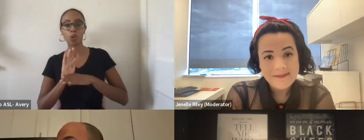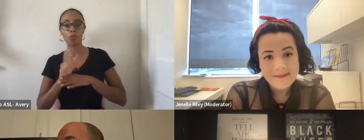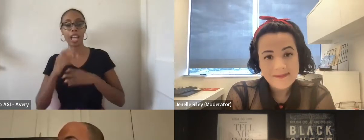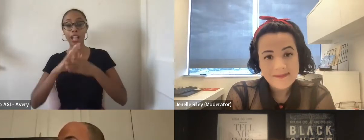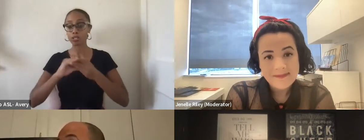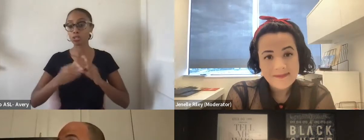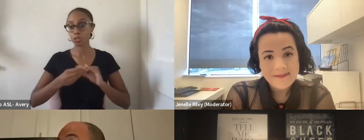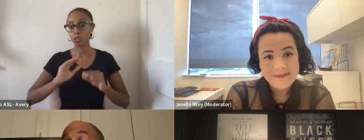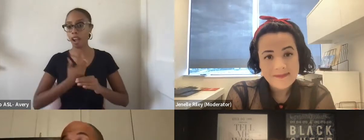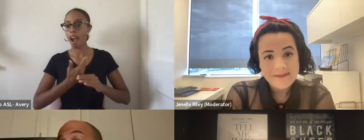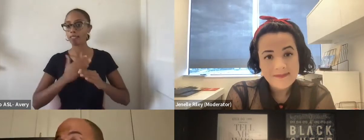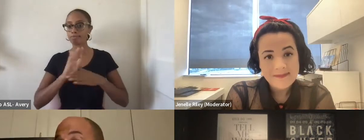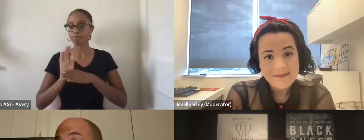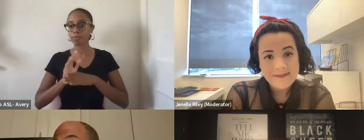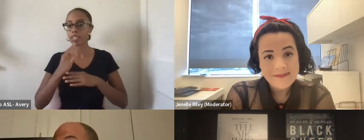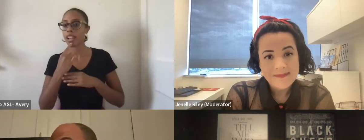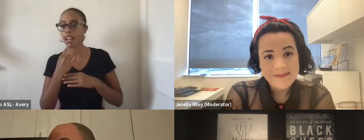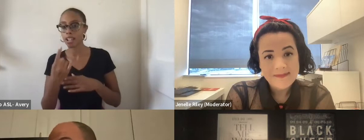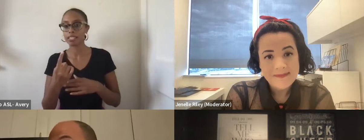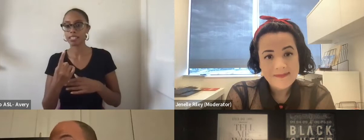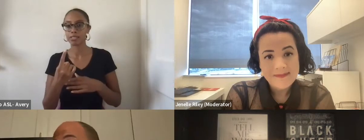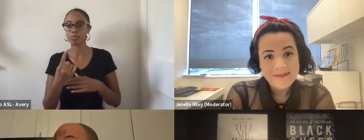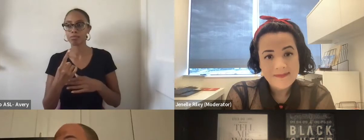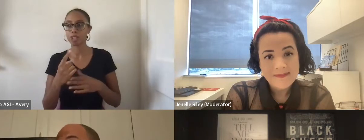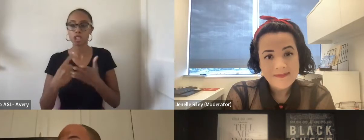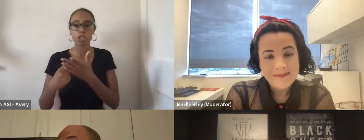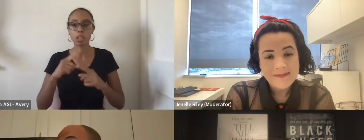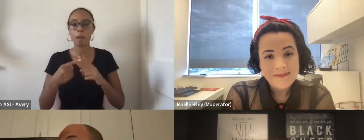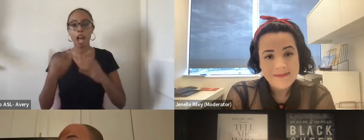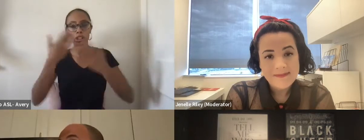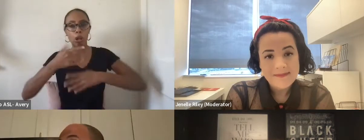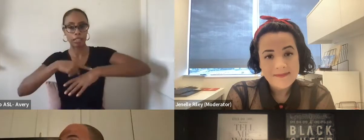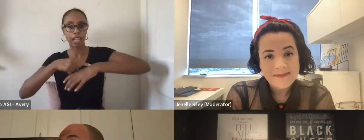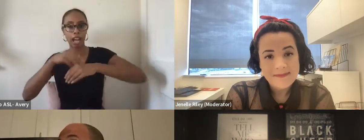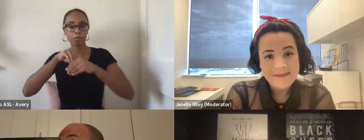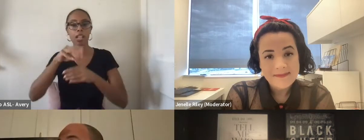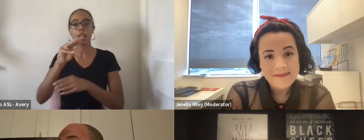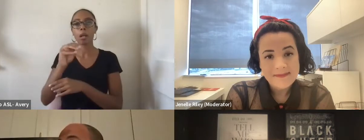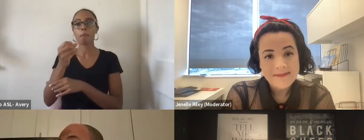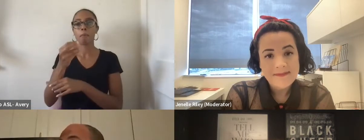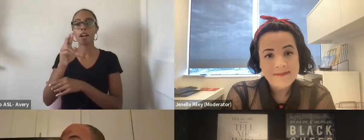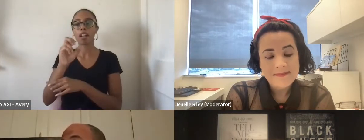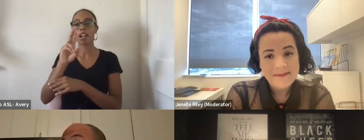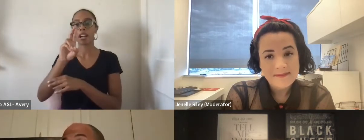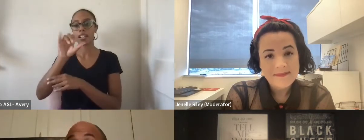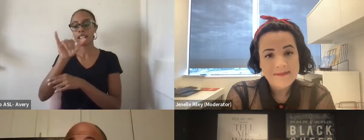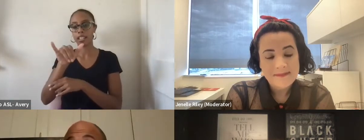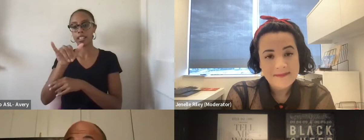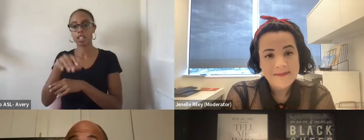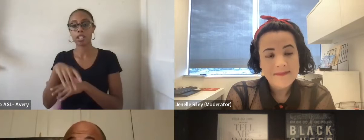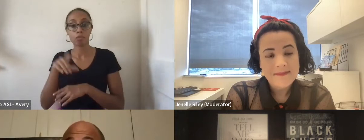Where Charles himself was revealed to be very human, you know?